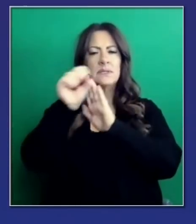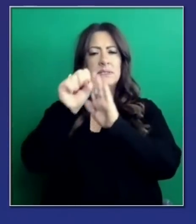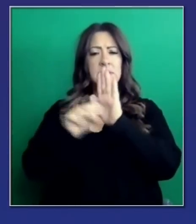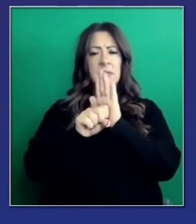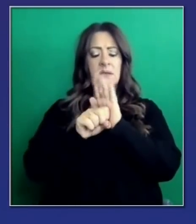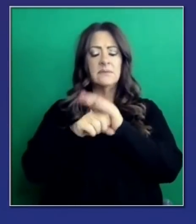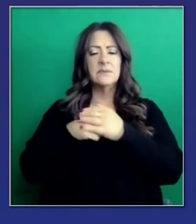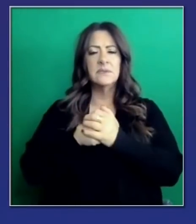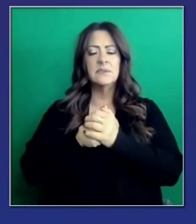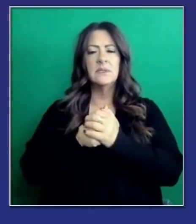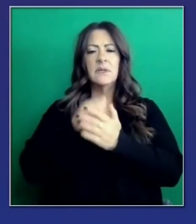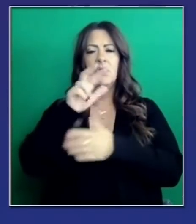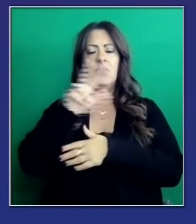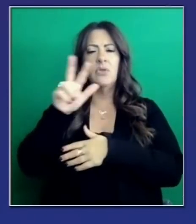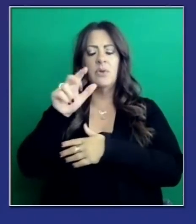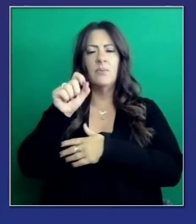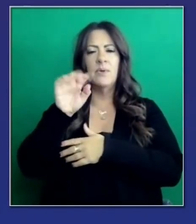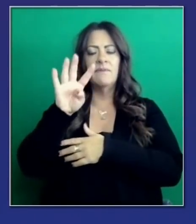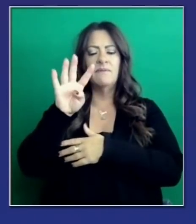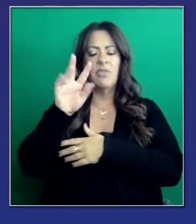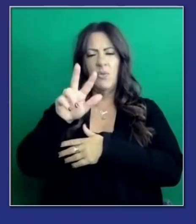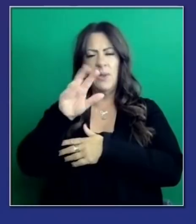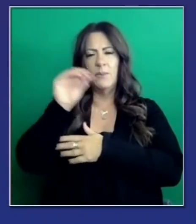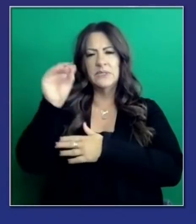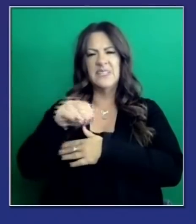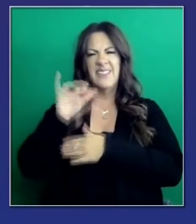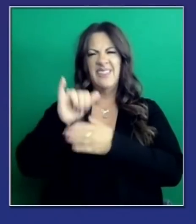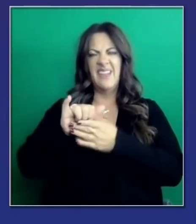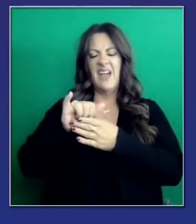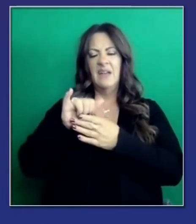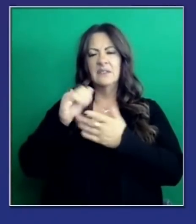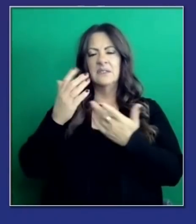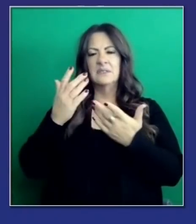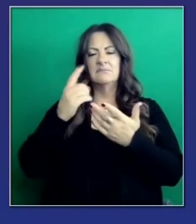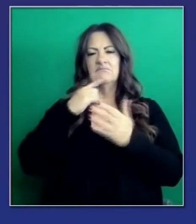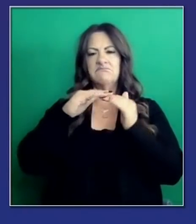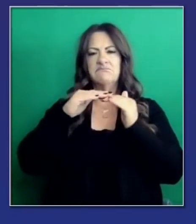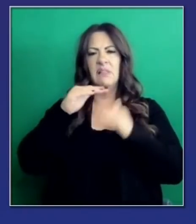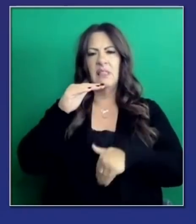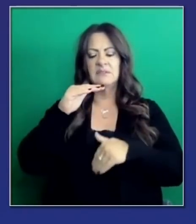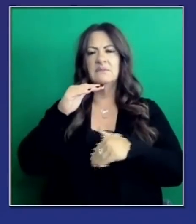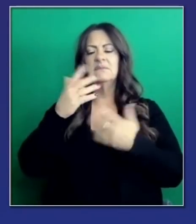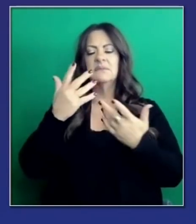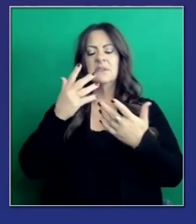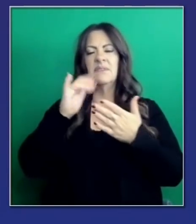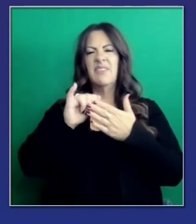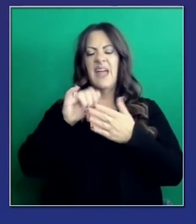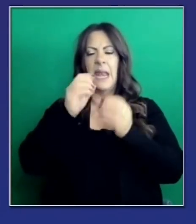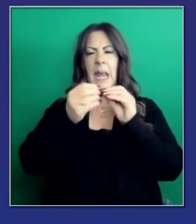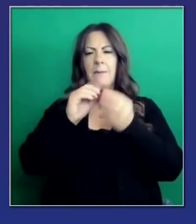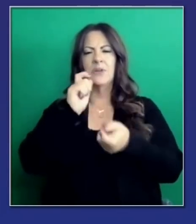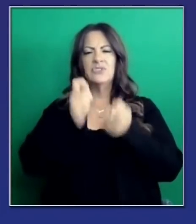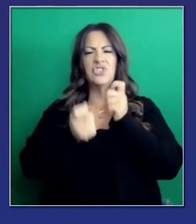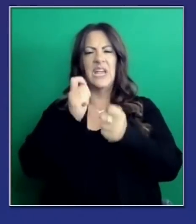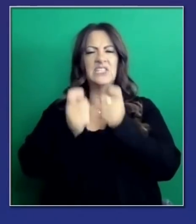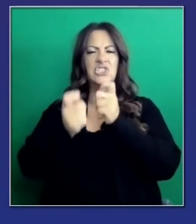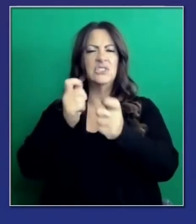REGIONS IN THE STATE. OUR PROJECTION STATEWIDE IS IN THE AGGREGATE, BEING AT 30.3%